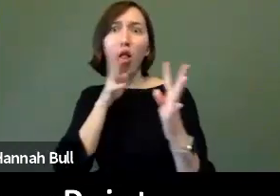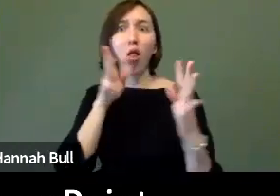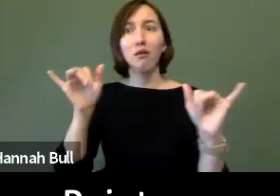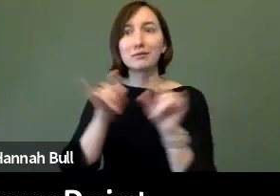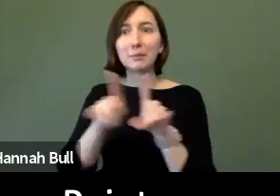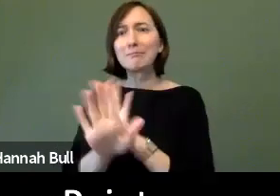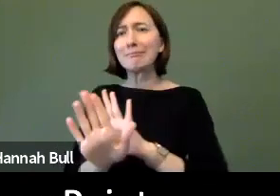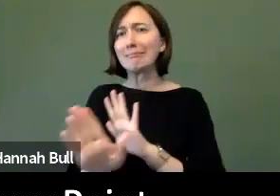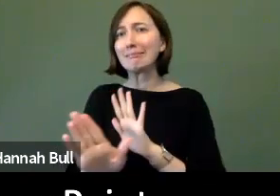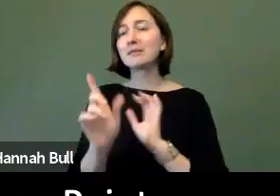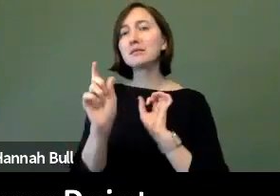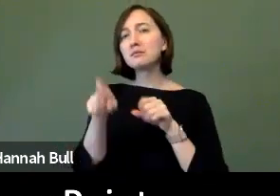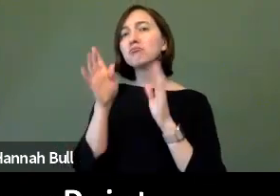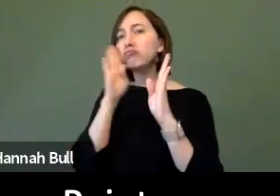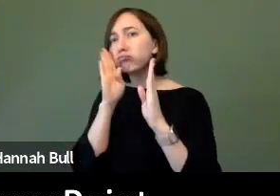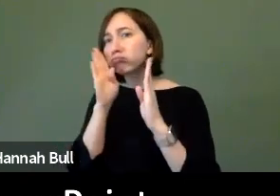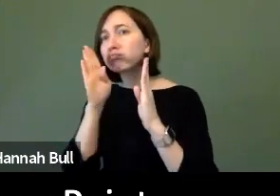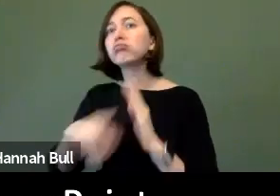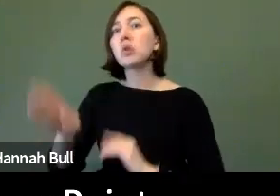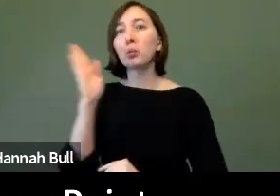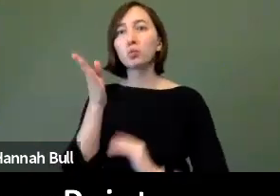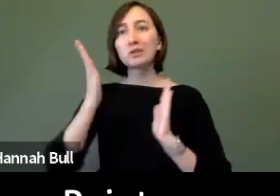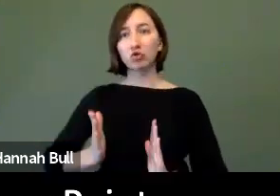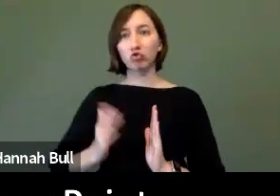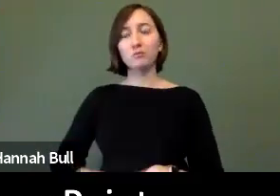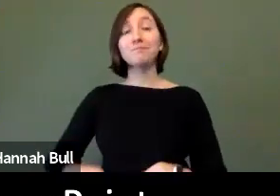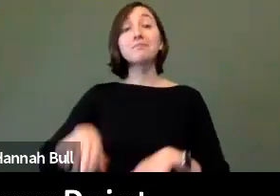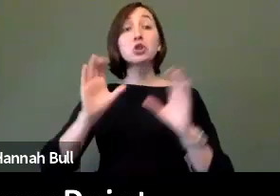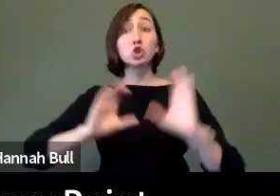Please utilize the chat window to post questions and comments.